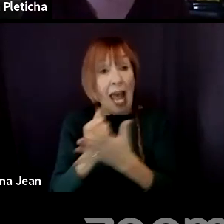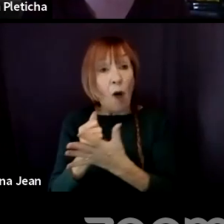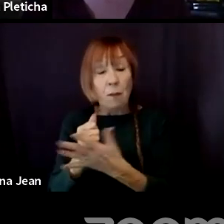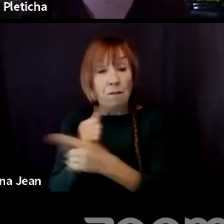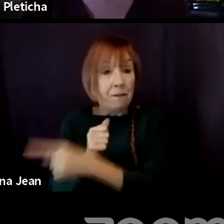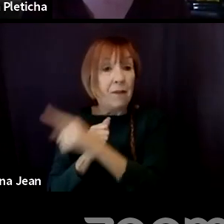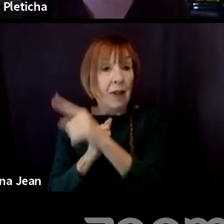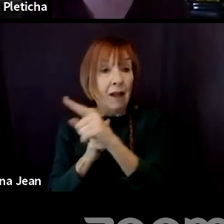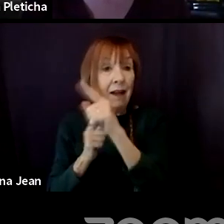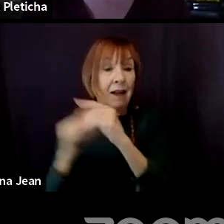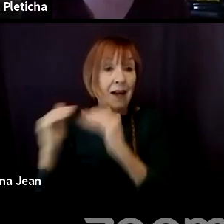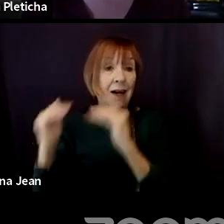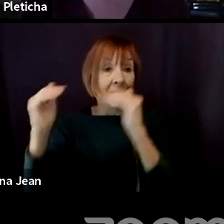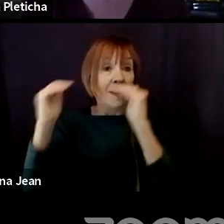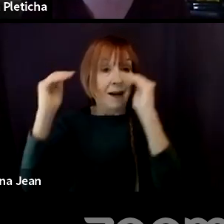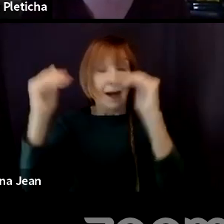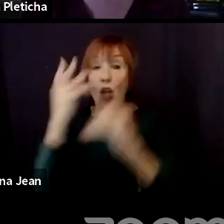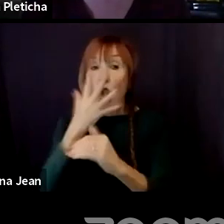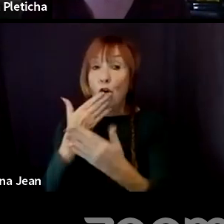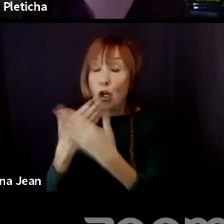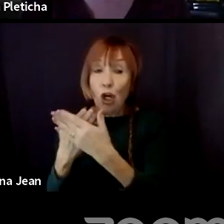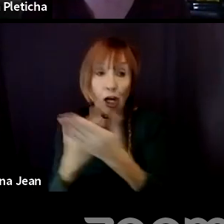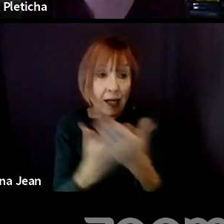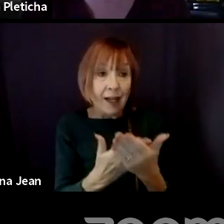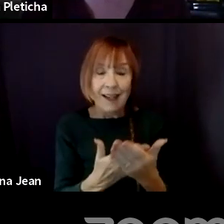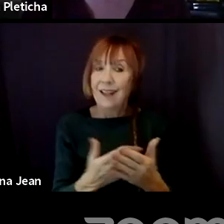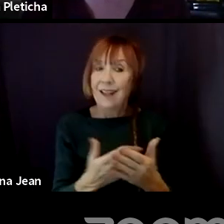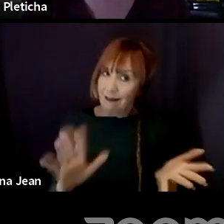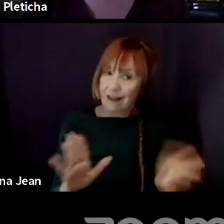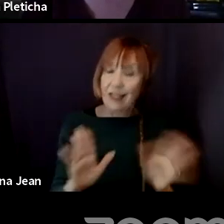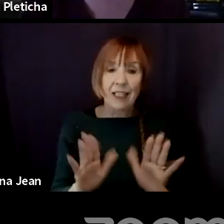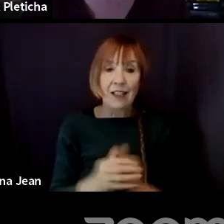is that you always have your previous drafts.